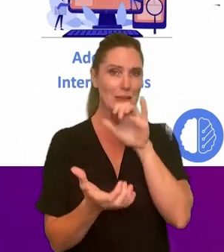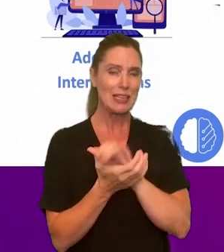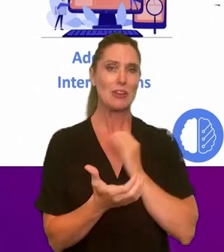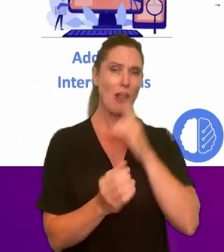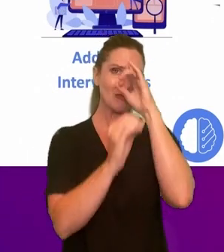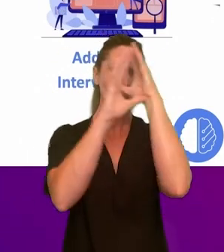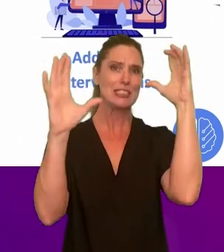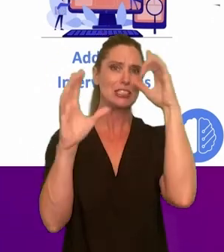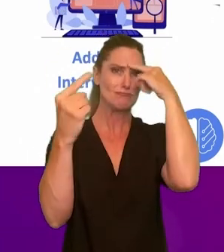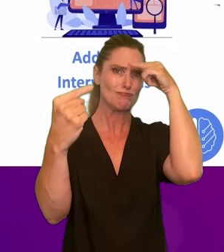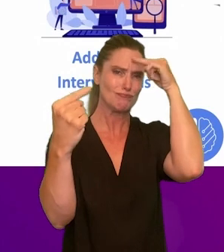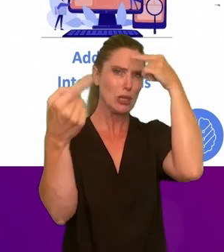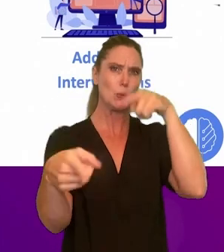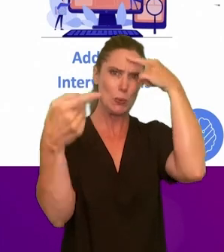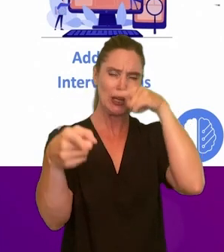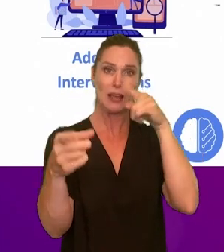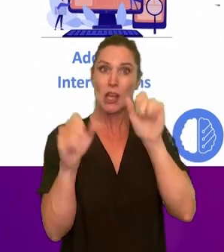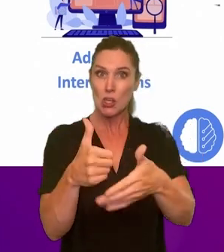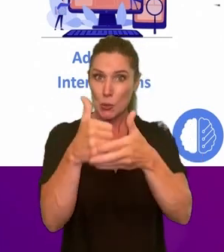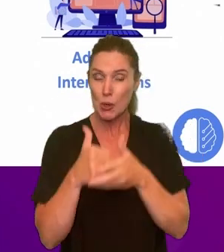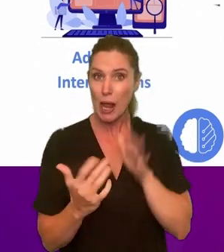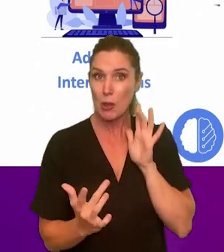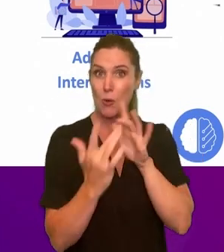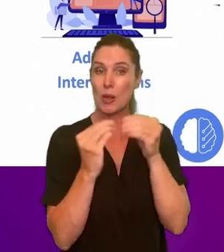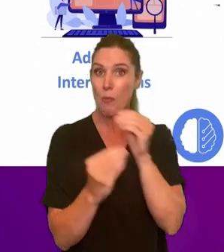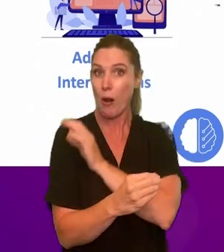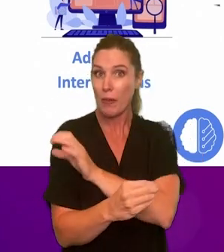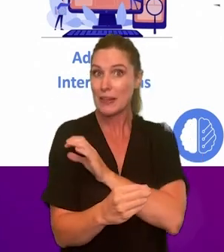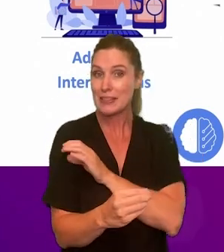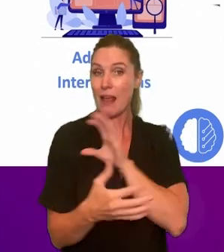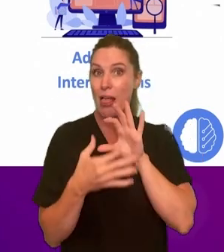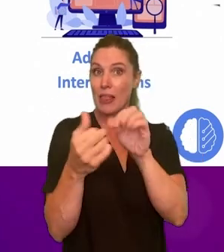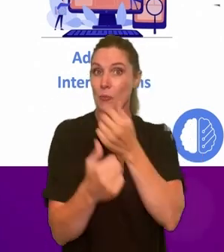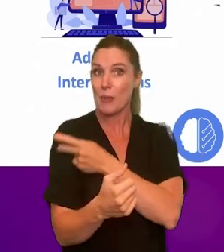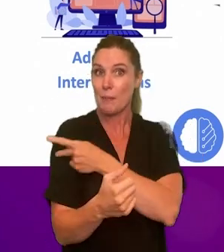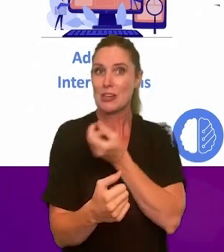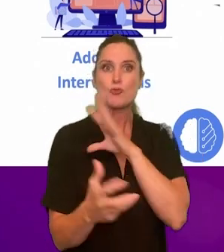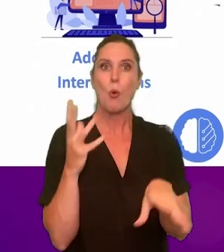So if you can help us reach more clinicians, link them with patients, or add interventions to our platform,